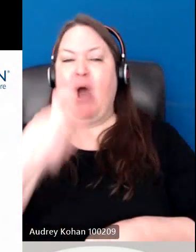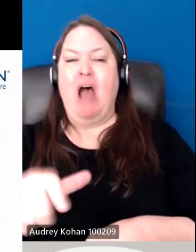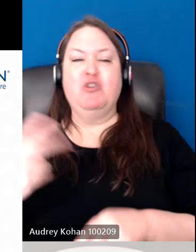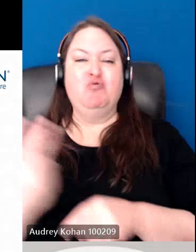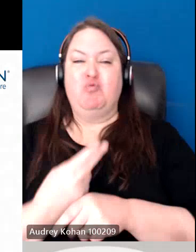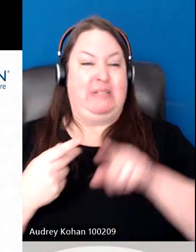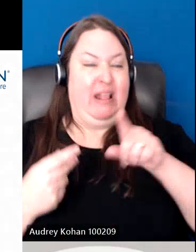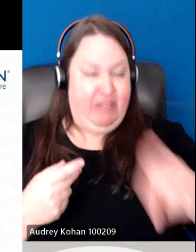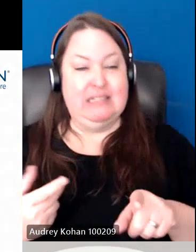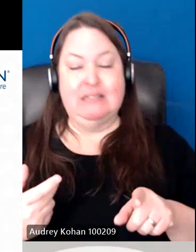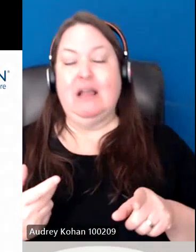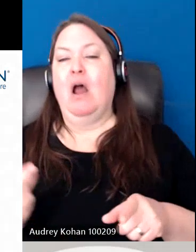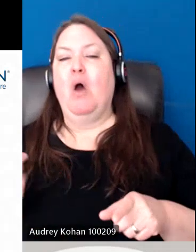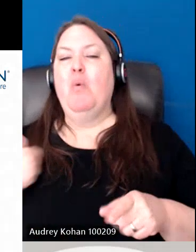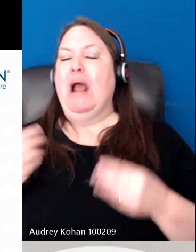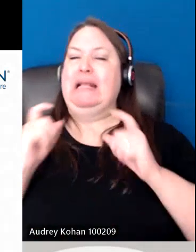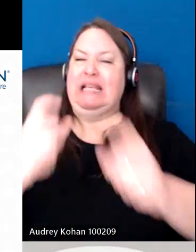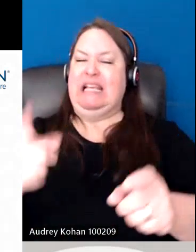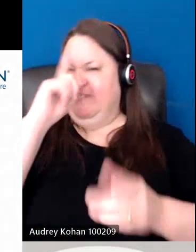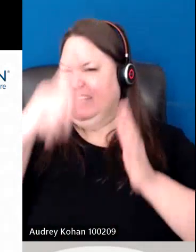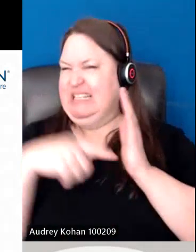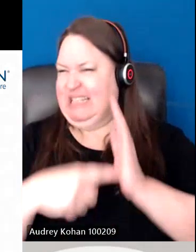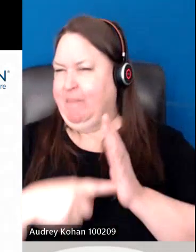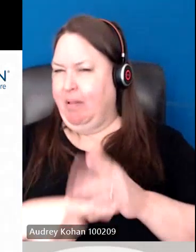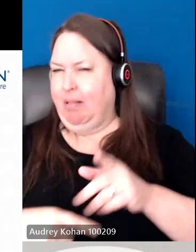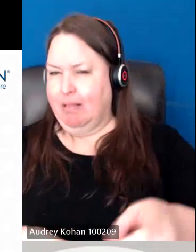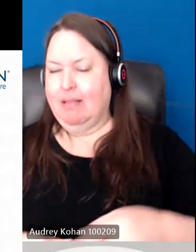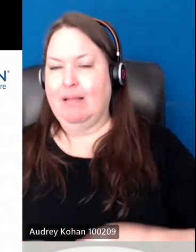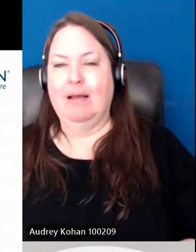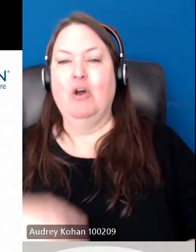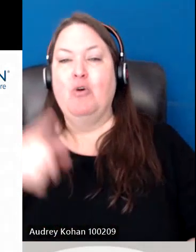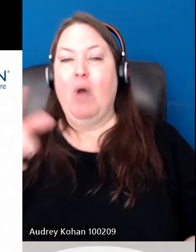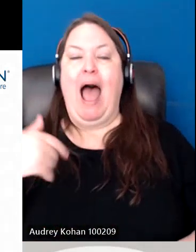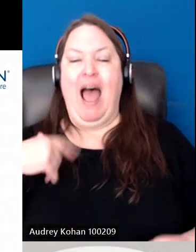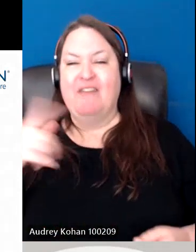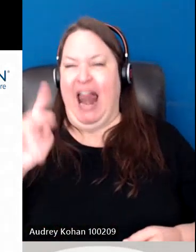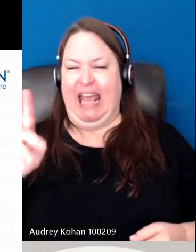though we've given this to you as an example uh and you'll have a link to it is a language